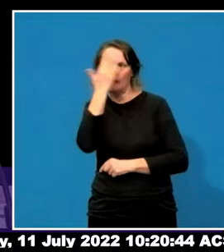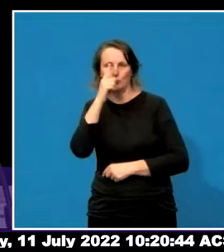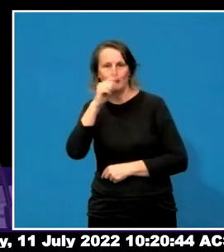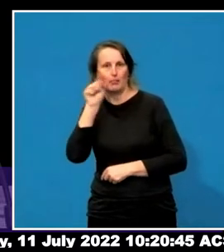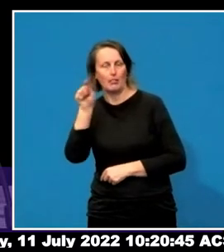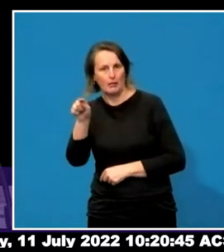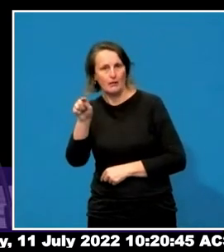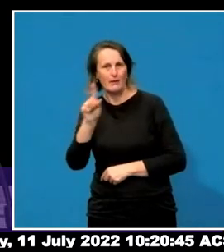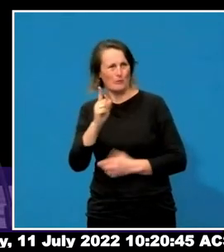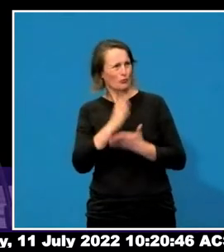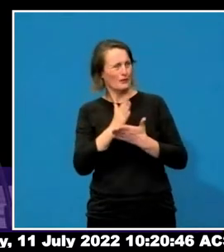cent of the total Northern Territory population.